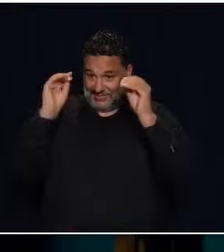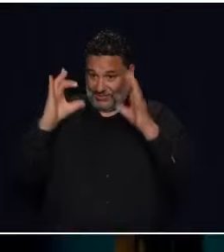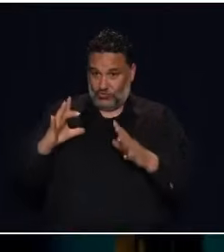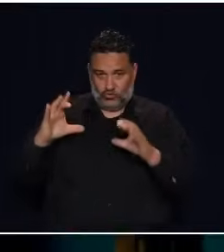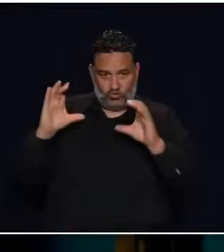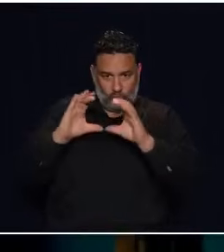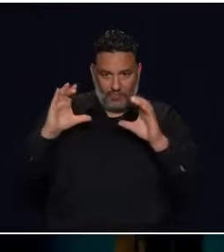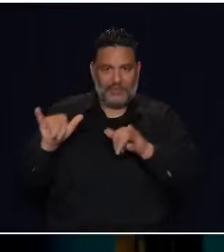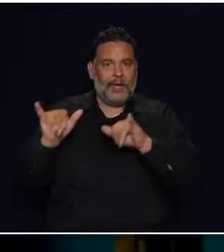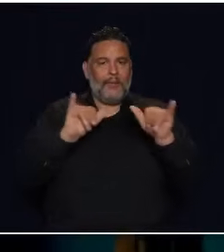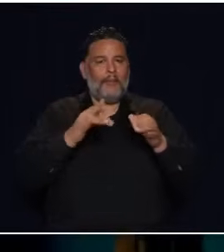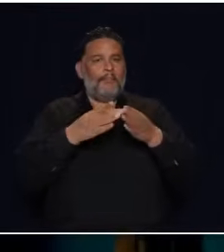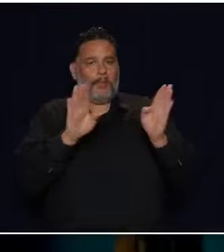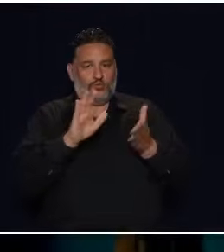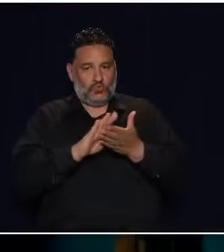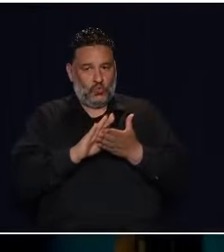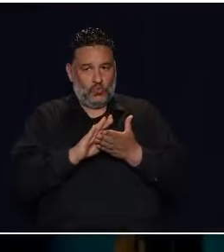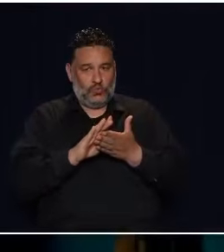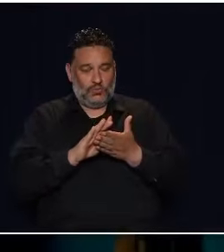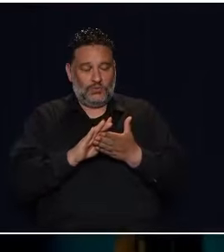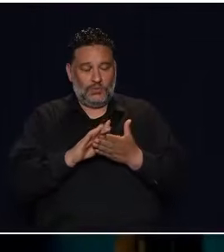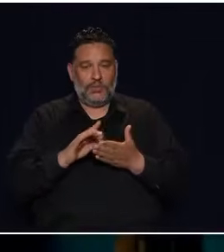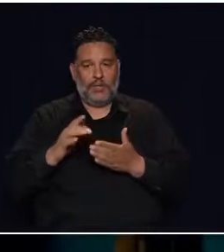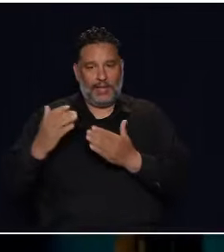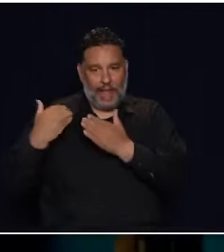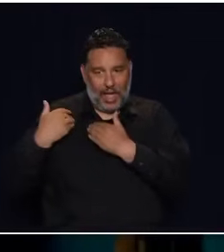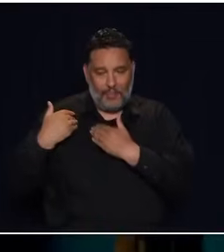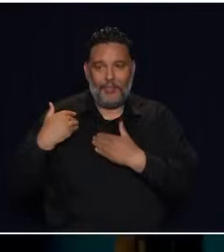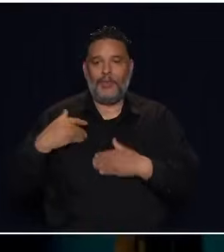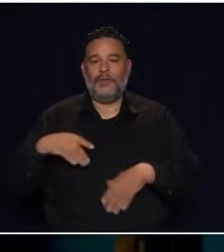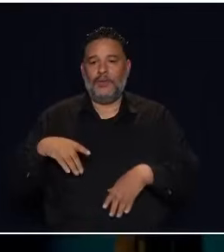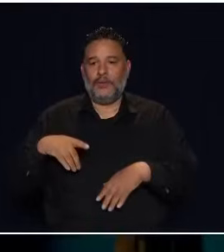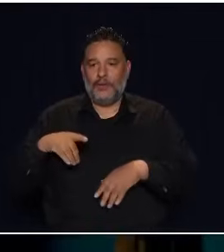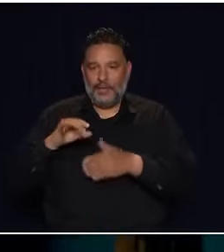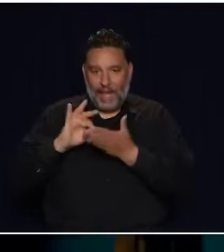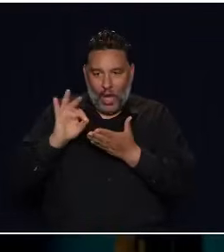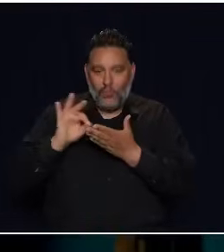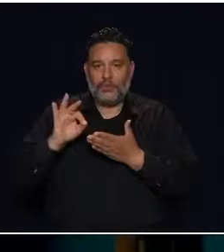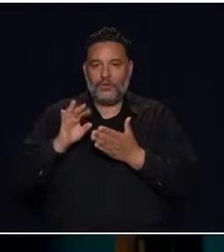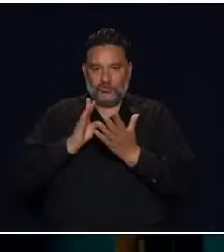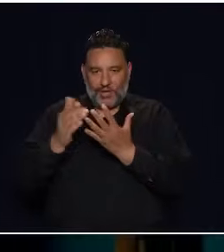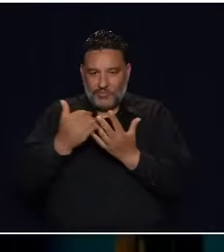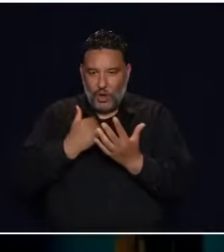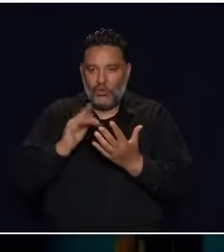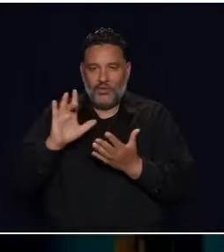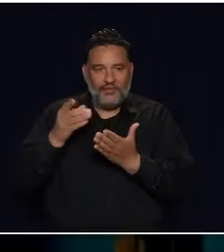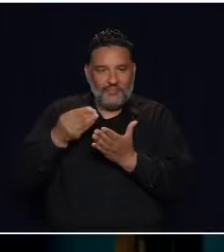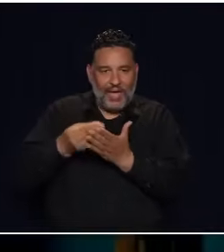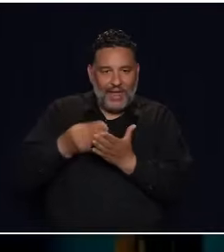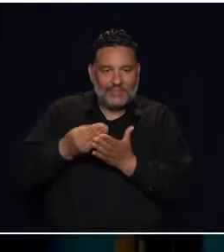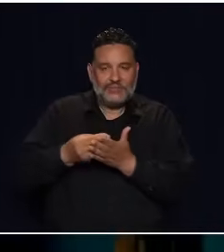THOSE TAX DOLLARS THAT THEY ARE ON A LEVEL PLAYING FIELD.